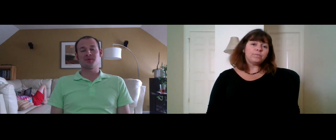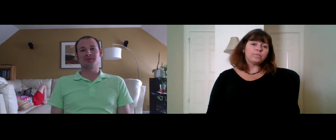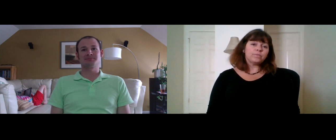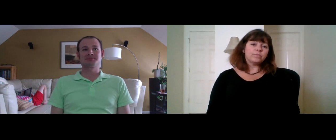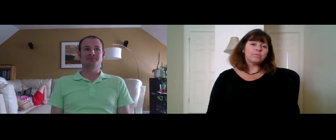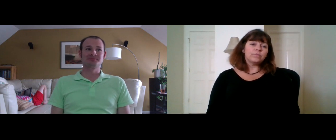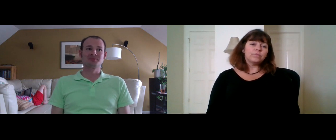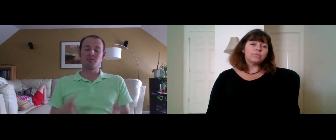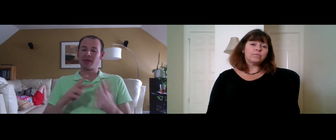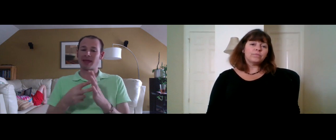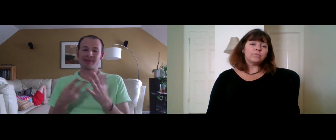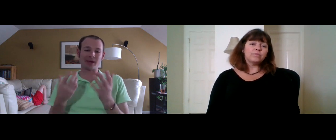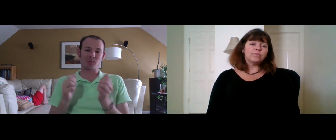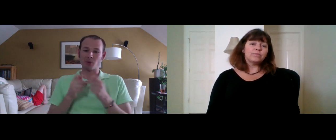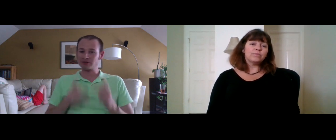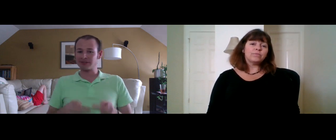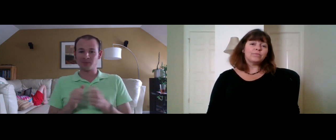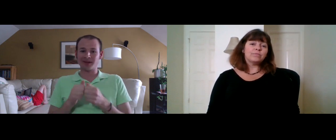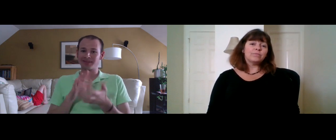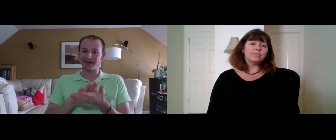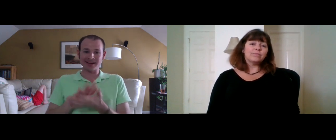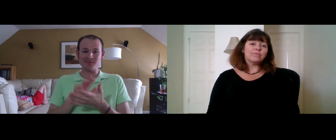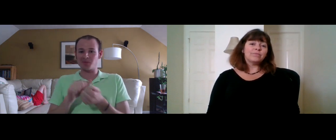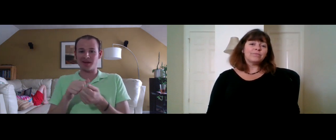Like with academics or?